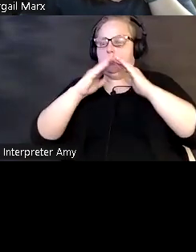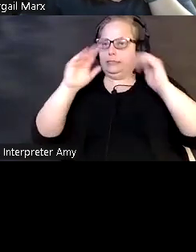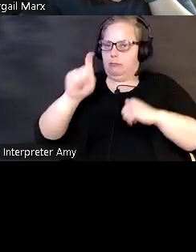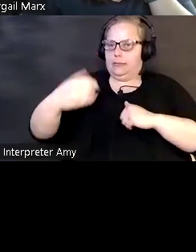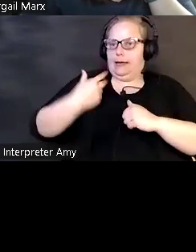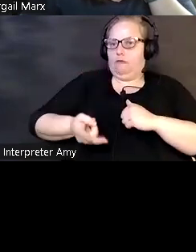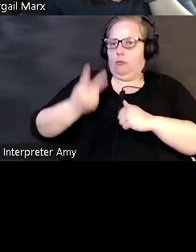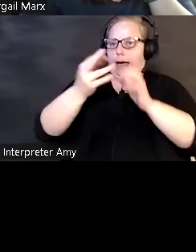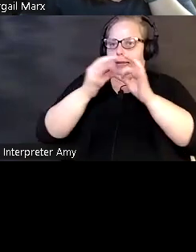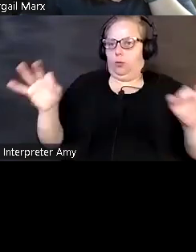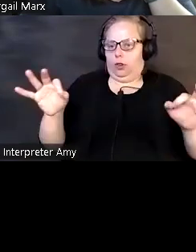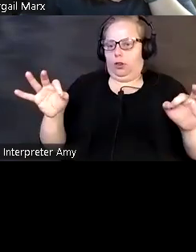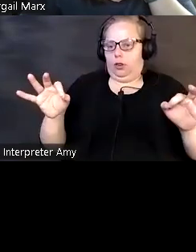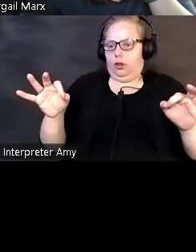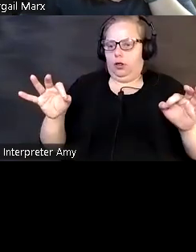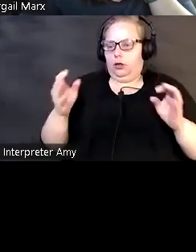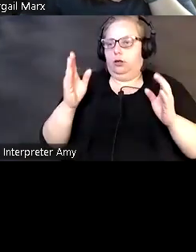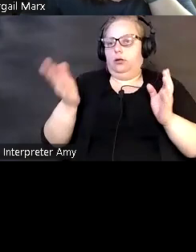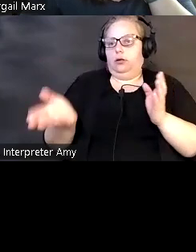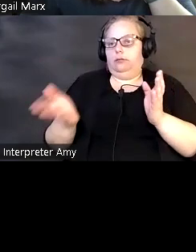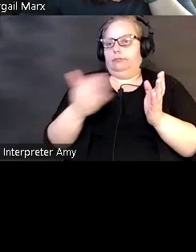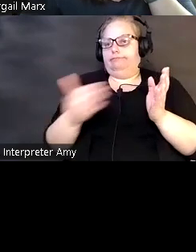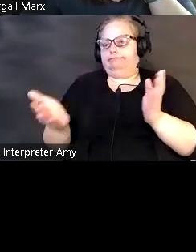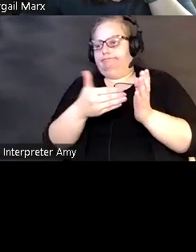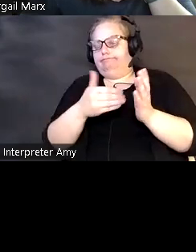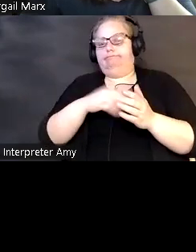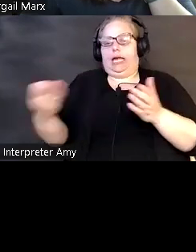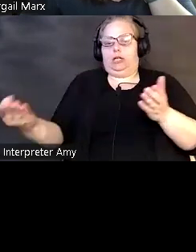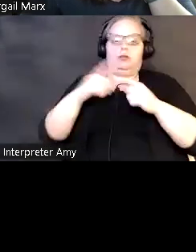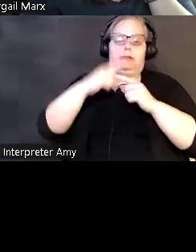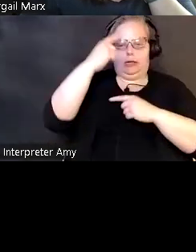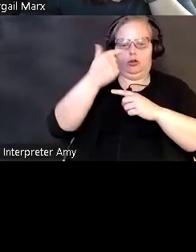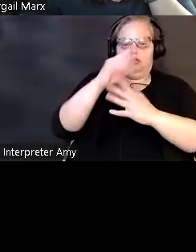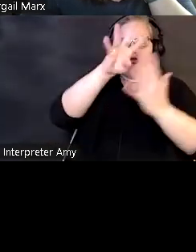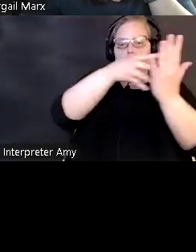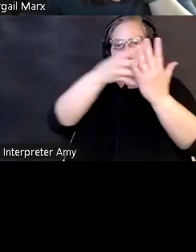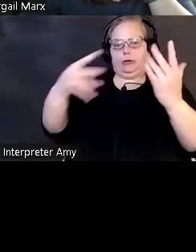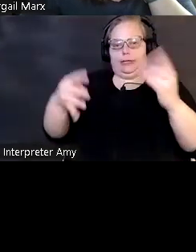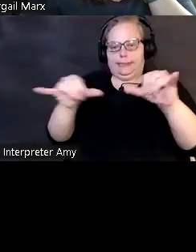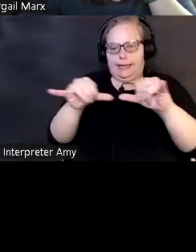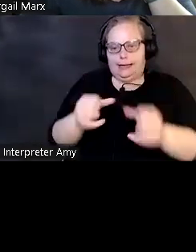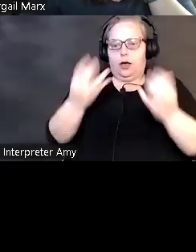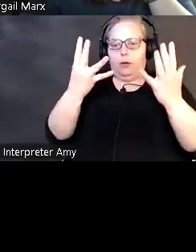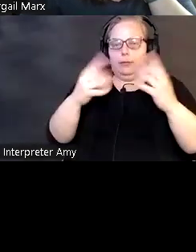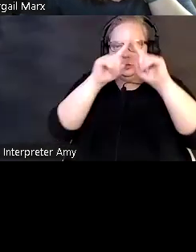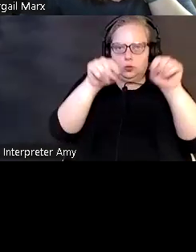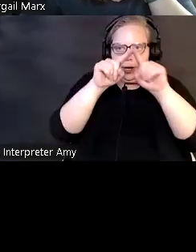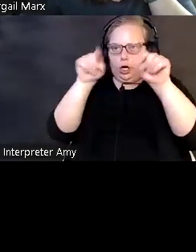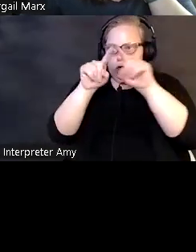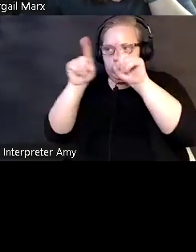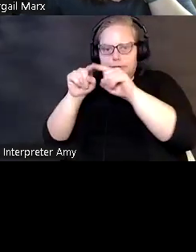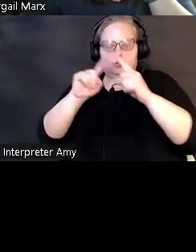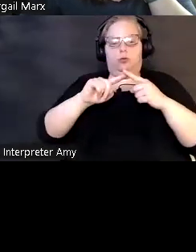pages, grid size, number of squares or buttons on a page, and how we can maybe